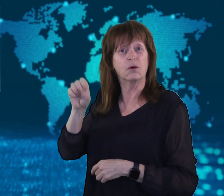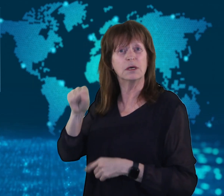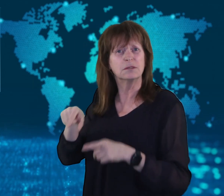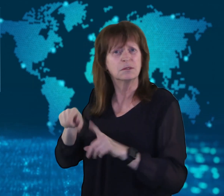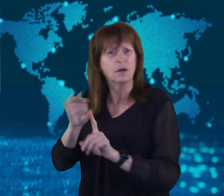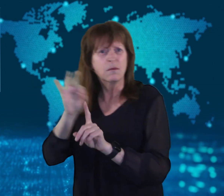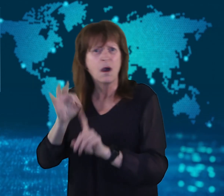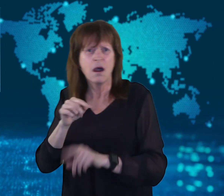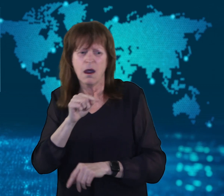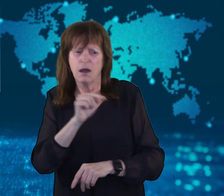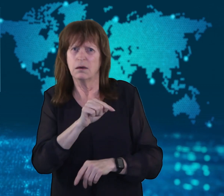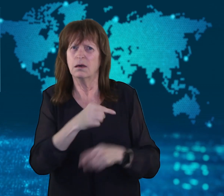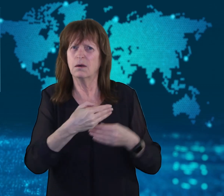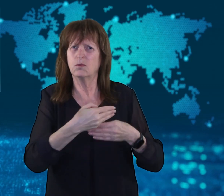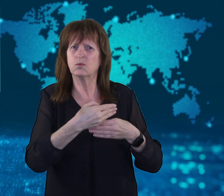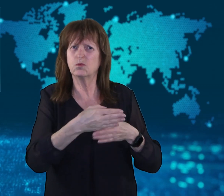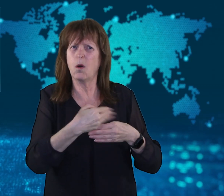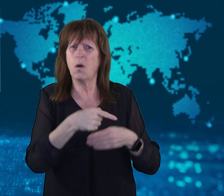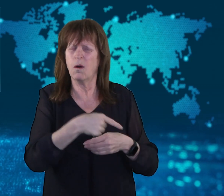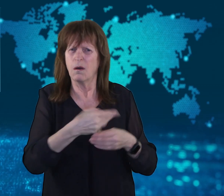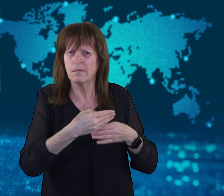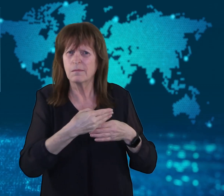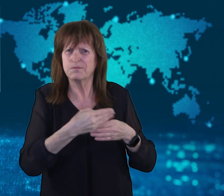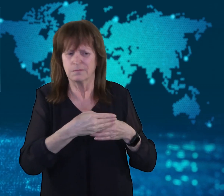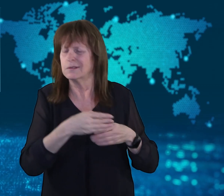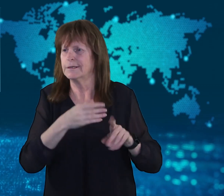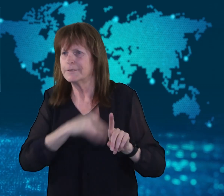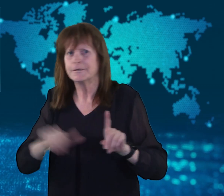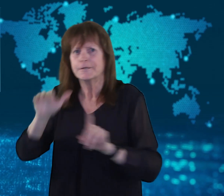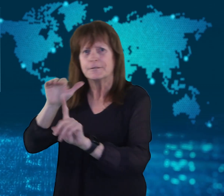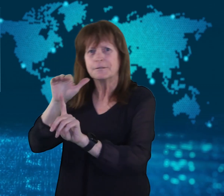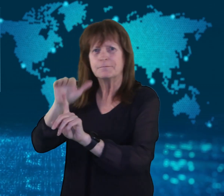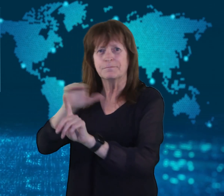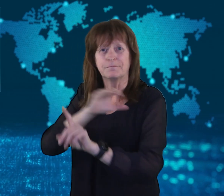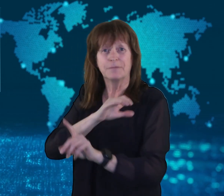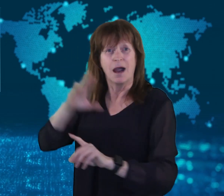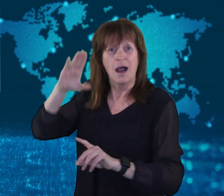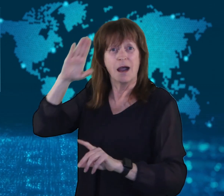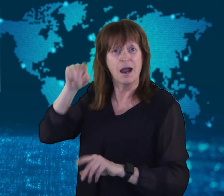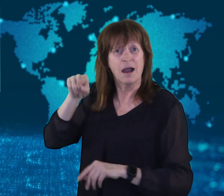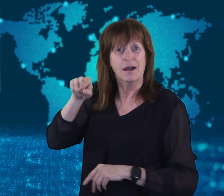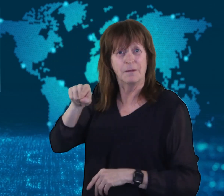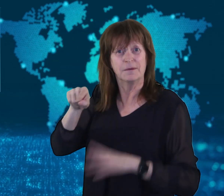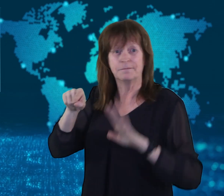the captain that Torres might be a threat.